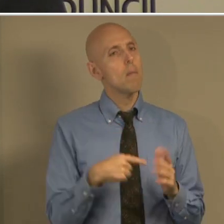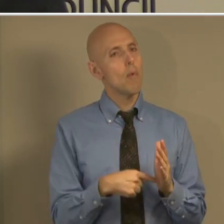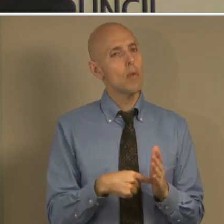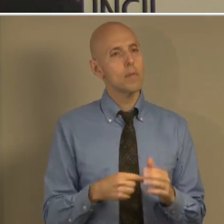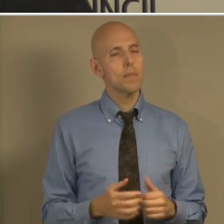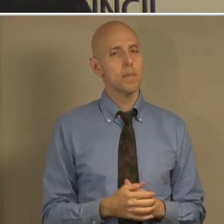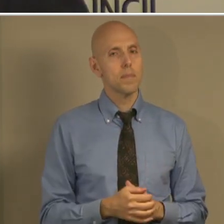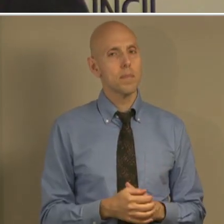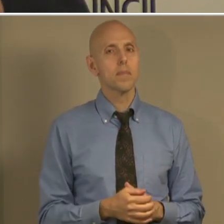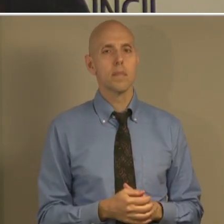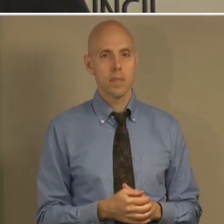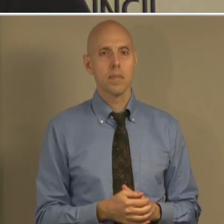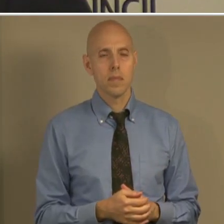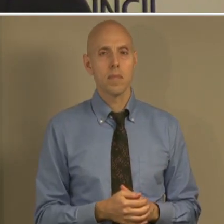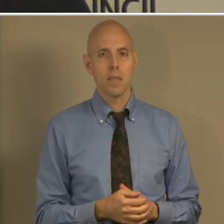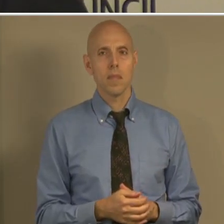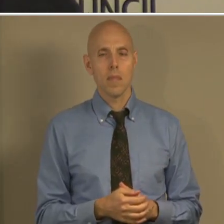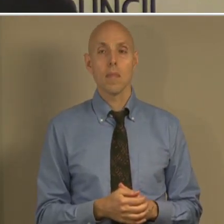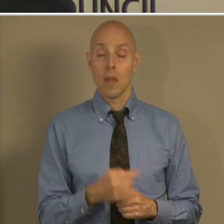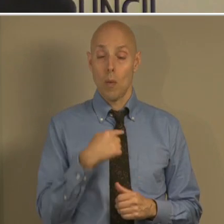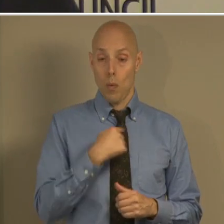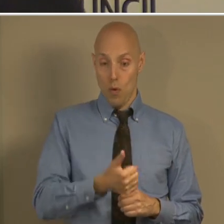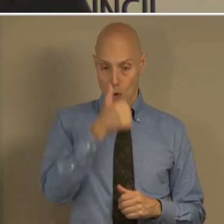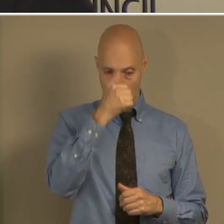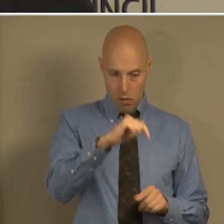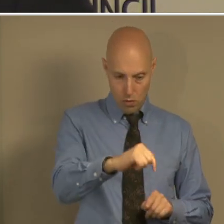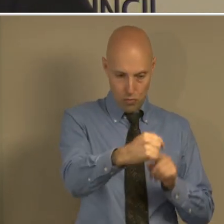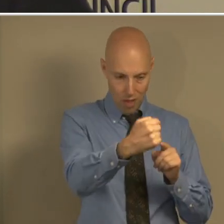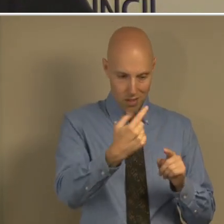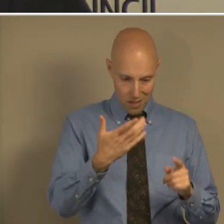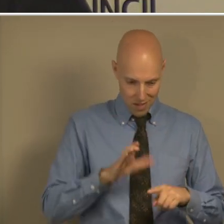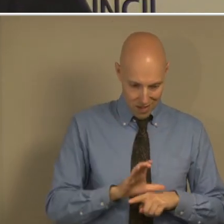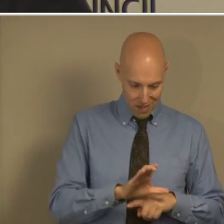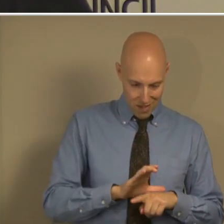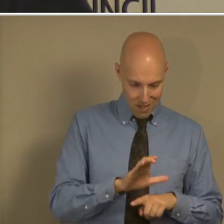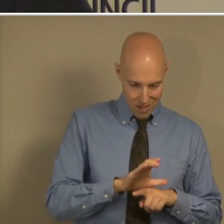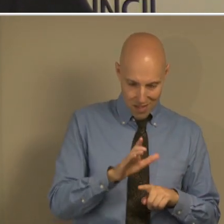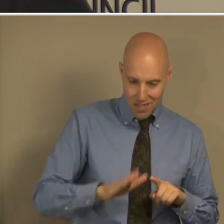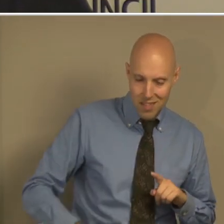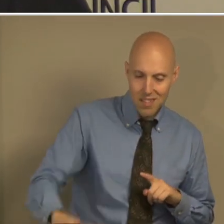Because while we acknowledge there was a major challenge to build capacity investment in certain parts of the country